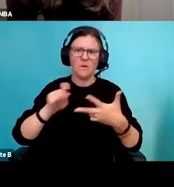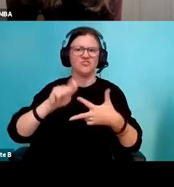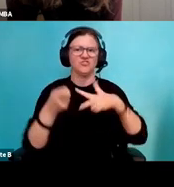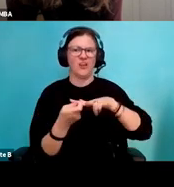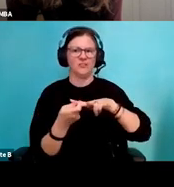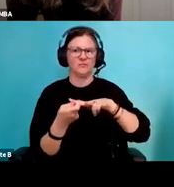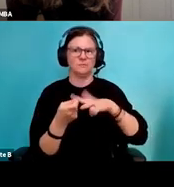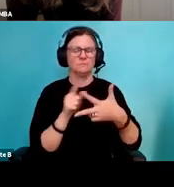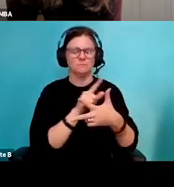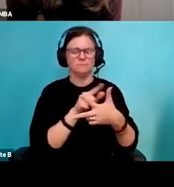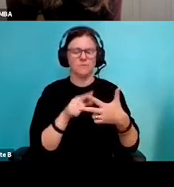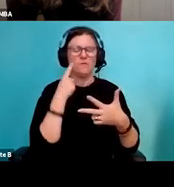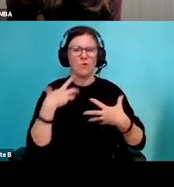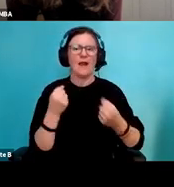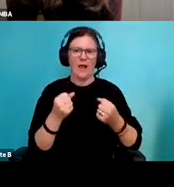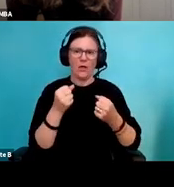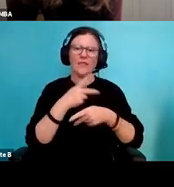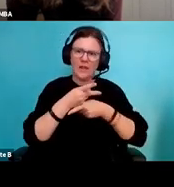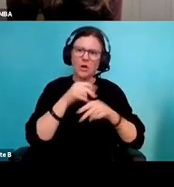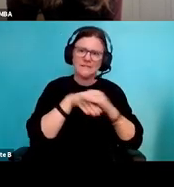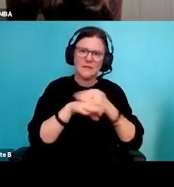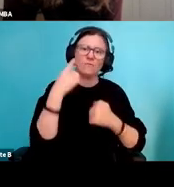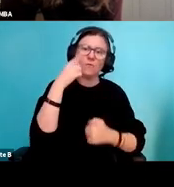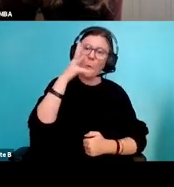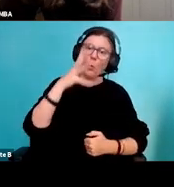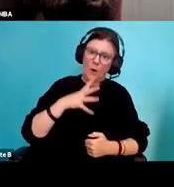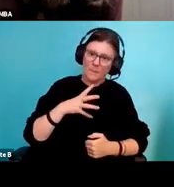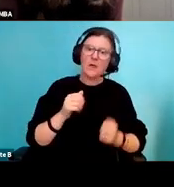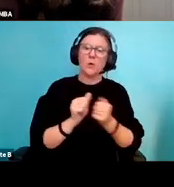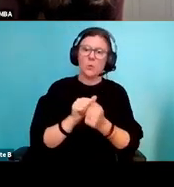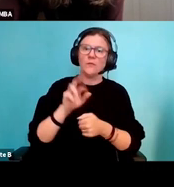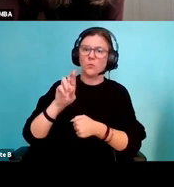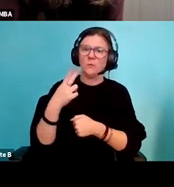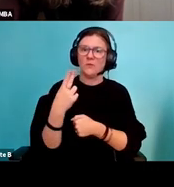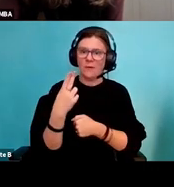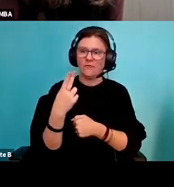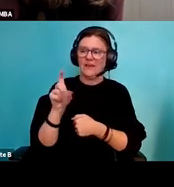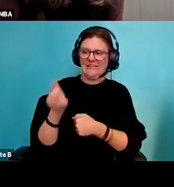to make healthcare accessible for women with reproductive health care needs, what will